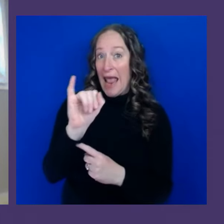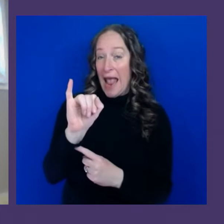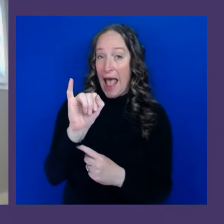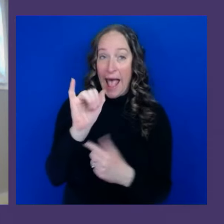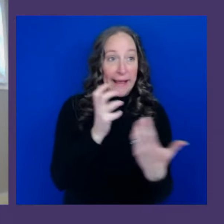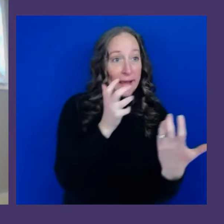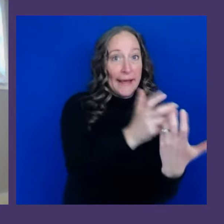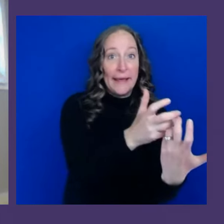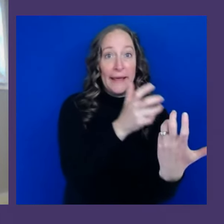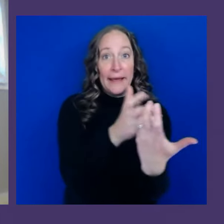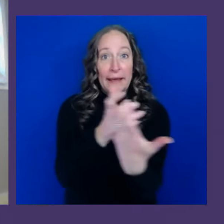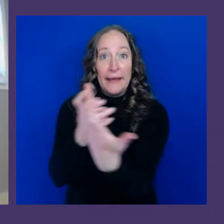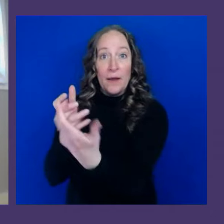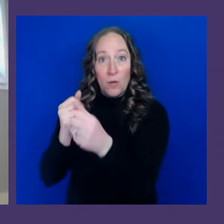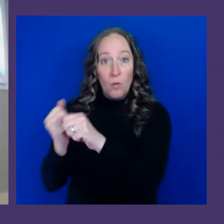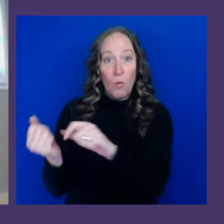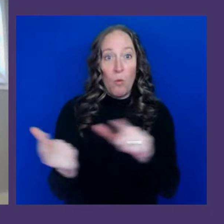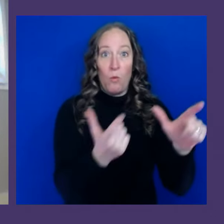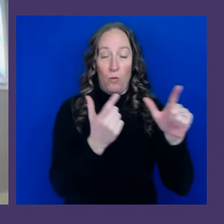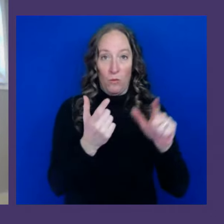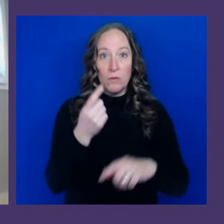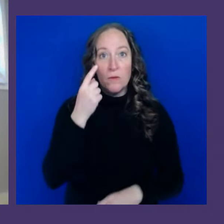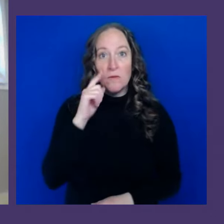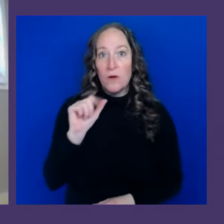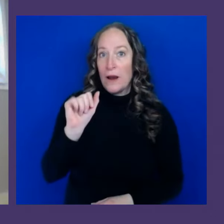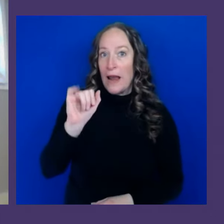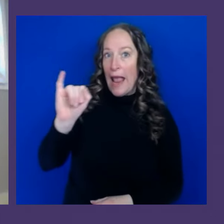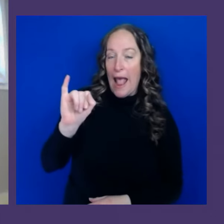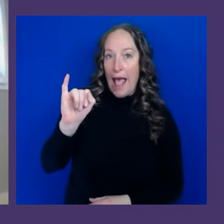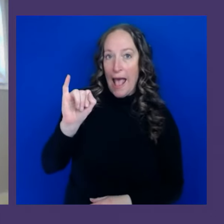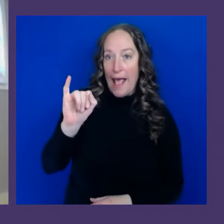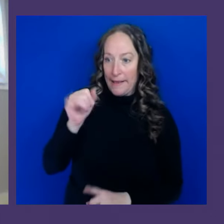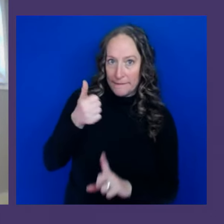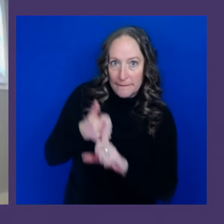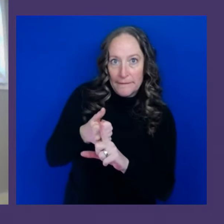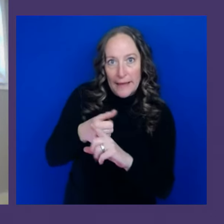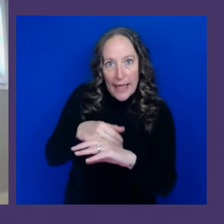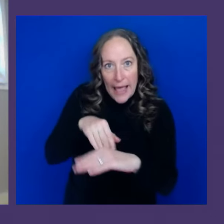in order for AI to be accessible and inclusive to all,